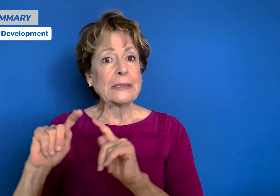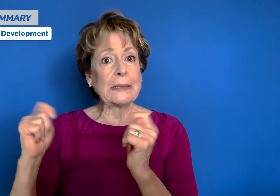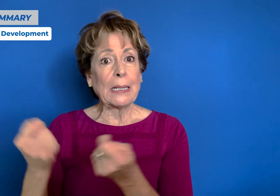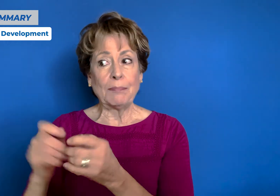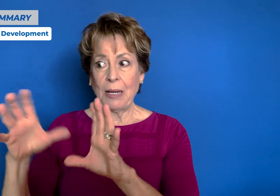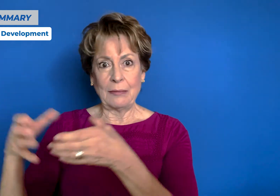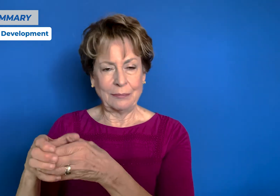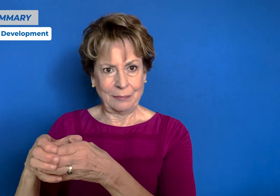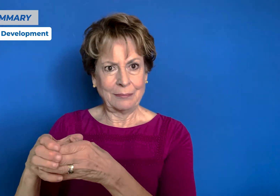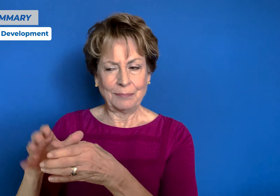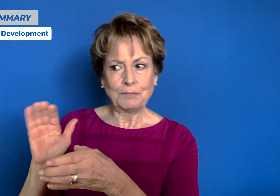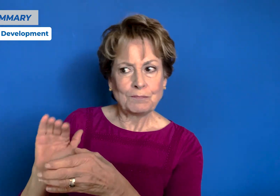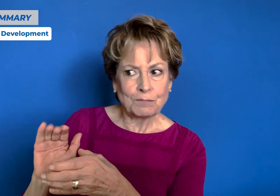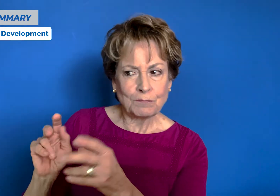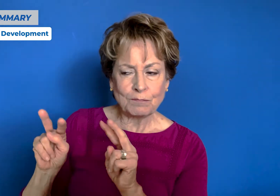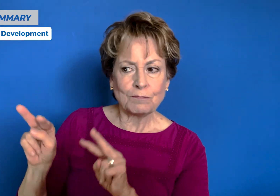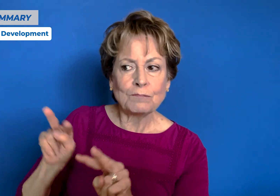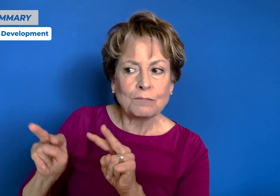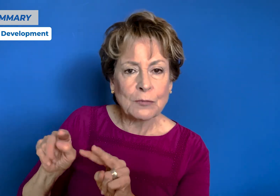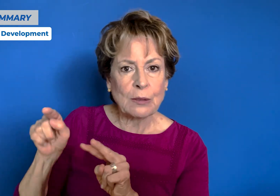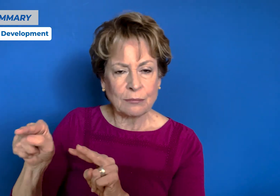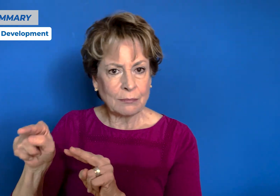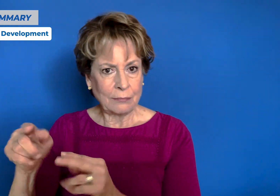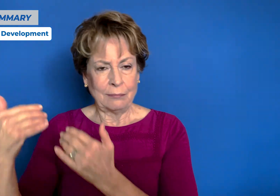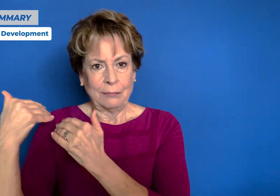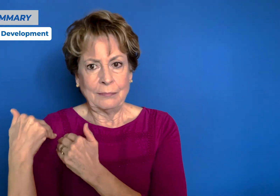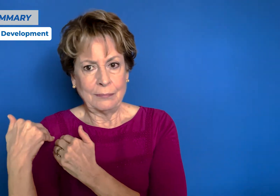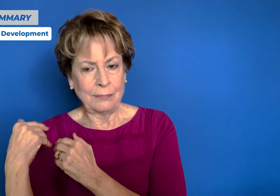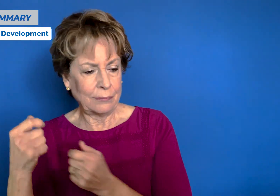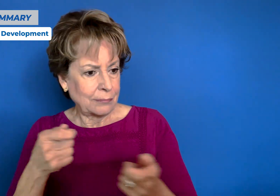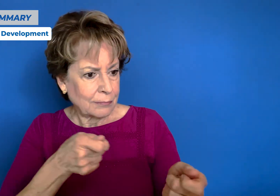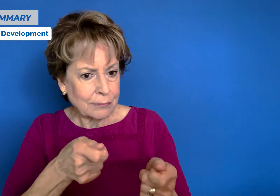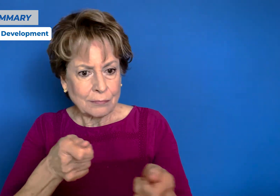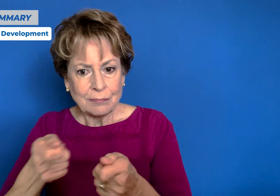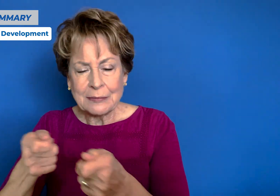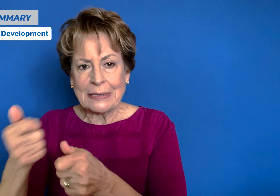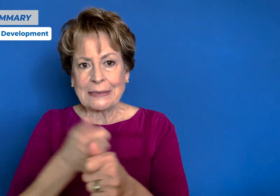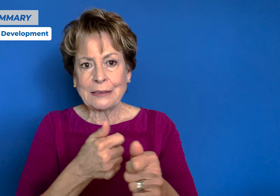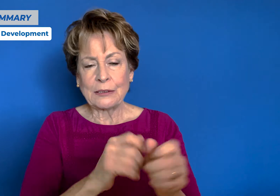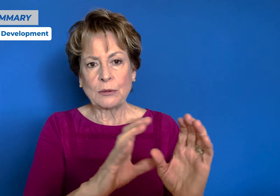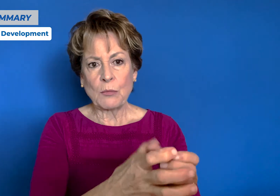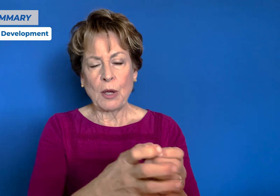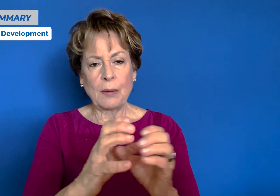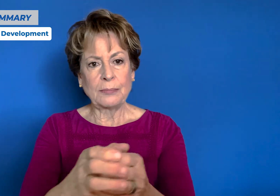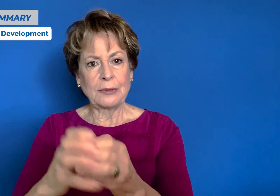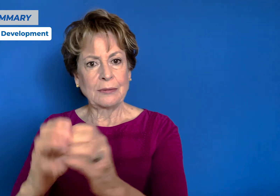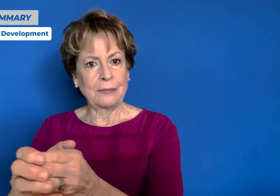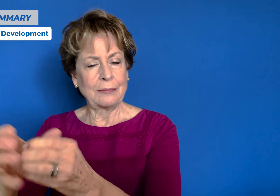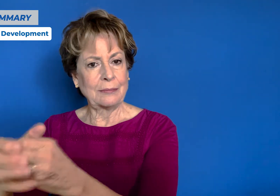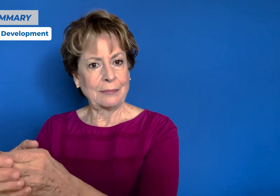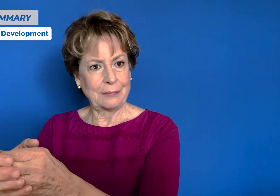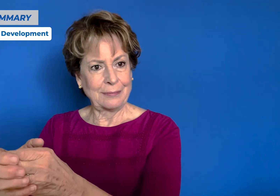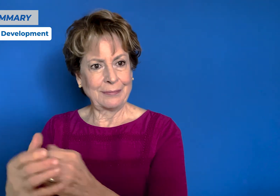Supervise and coach the leadership team that oversees each department.